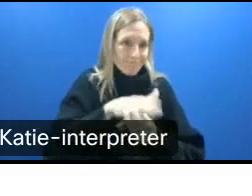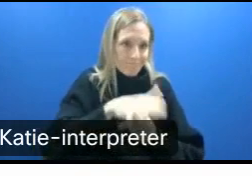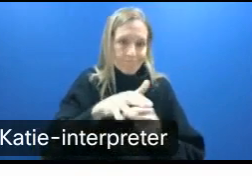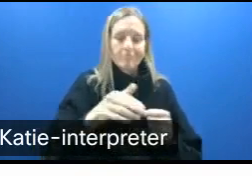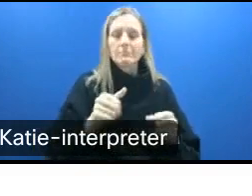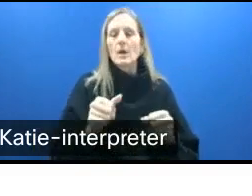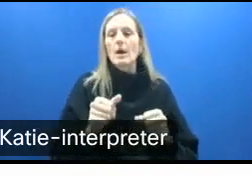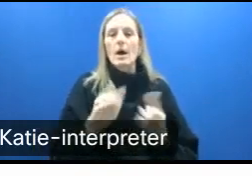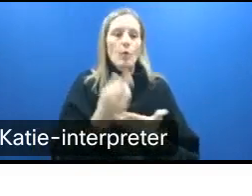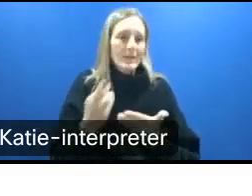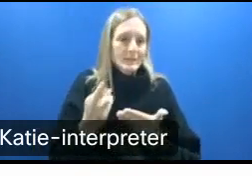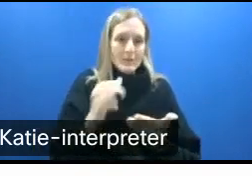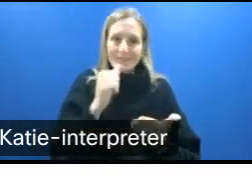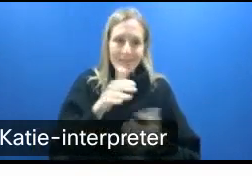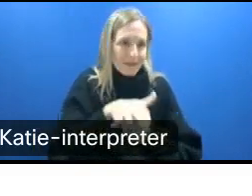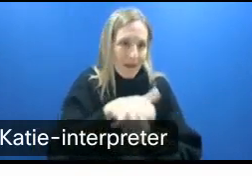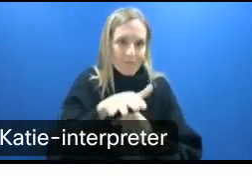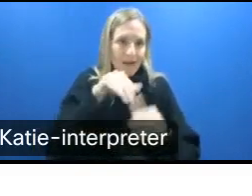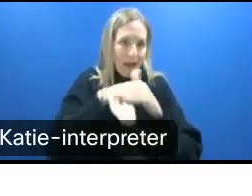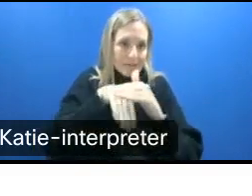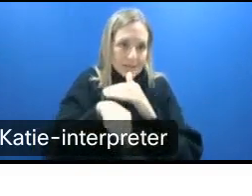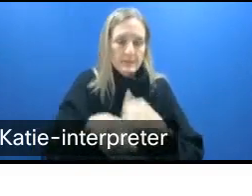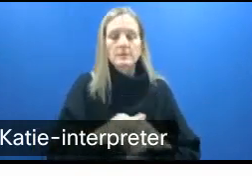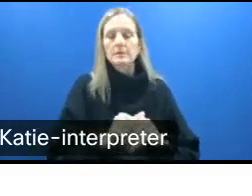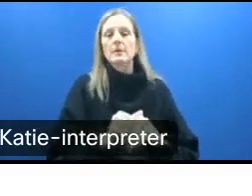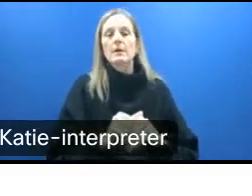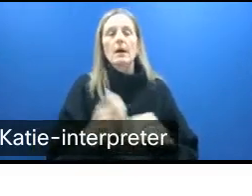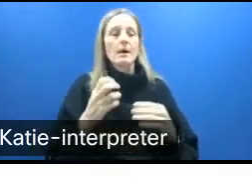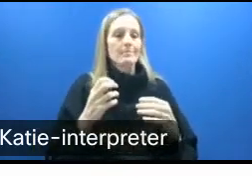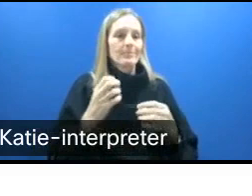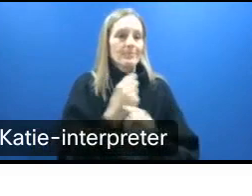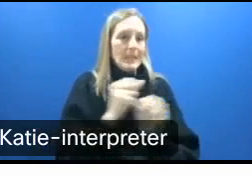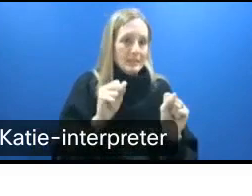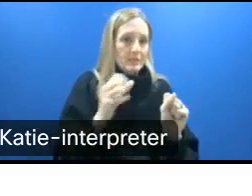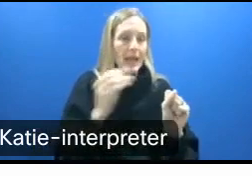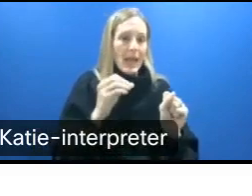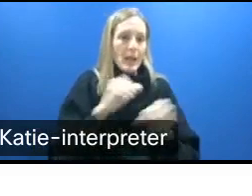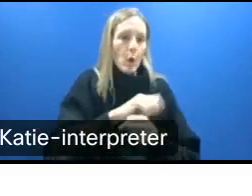Health equity, crime and safety the impact of Kobe 19 on the community.